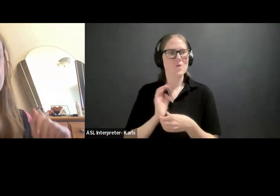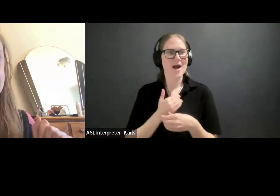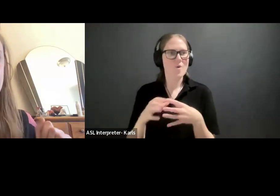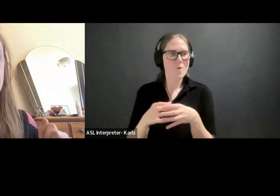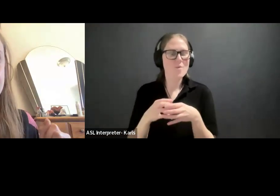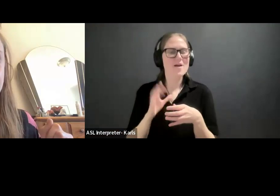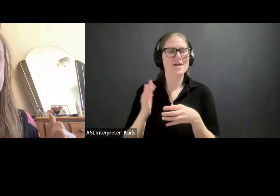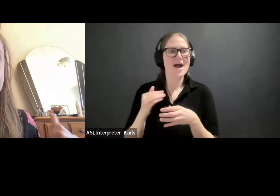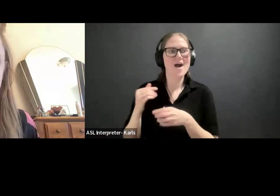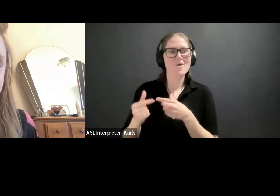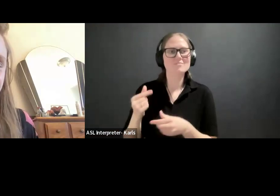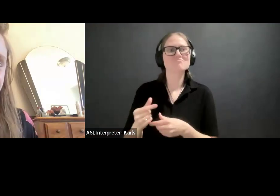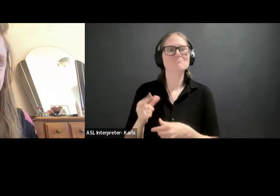So, with that said, let's get started.